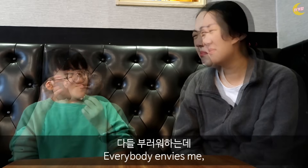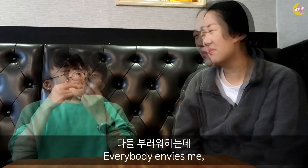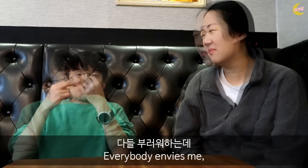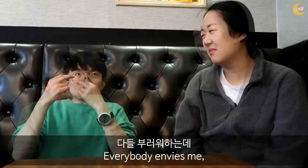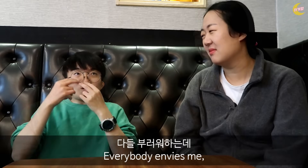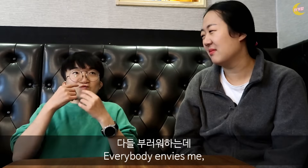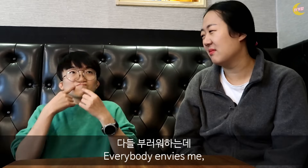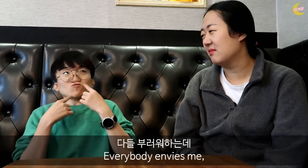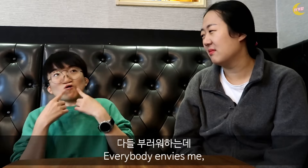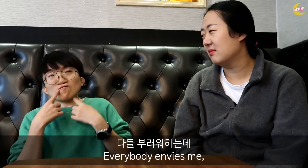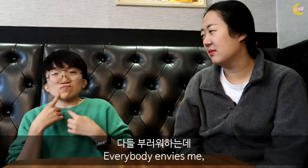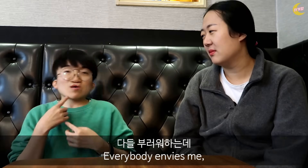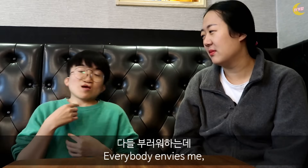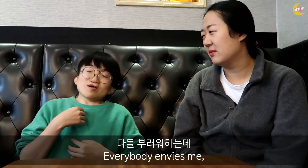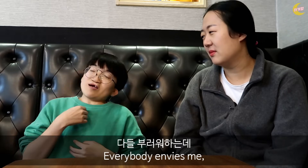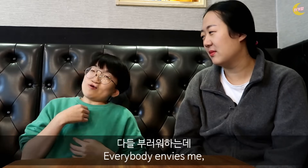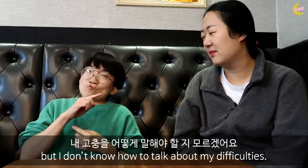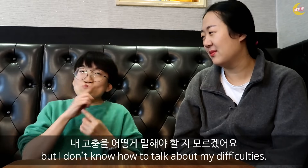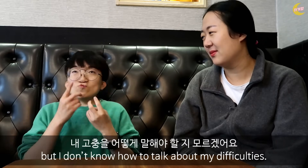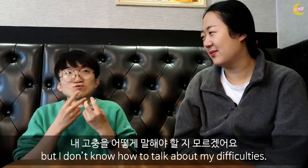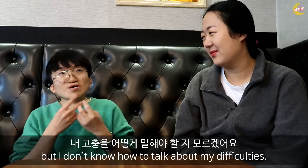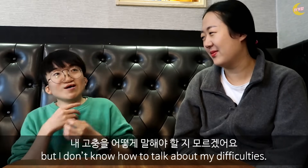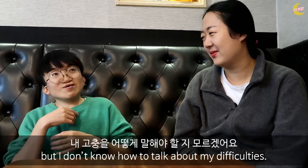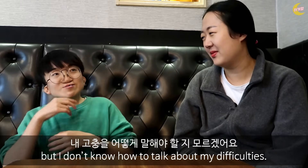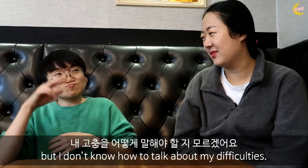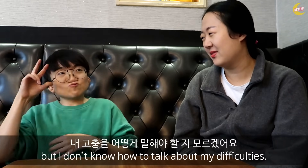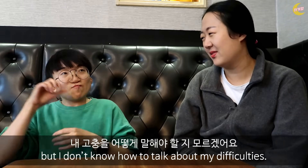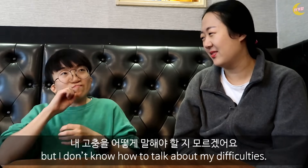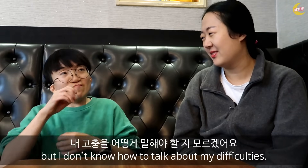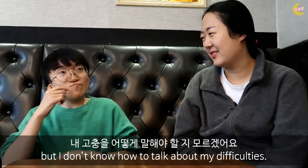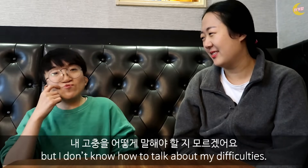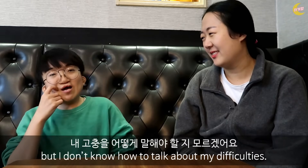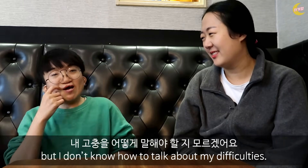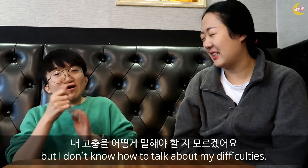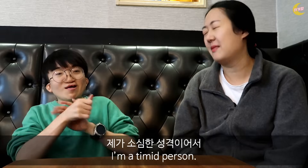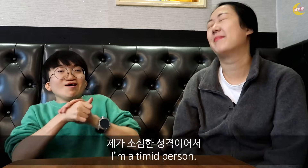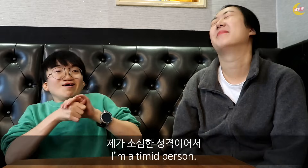Everybody envies me, but I don’t know how to talk about my difficulties.